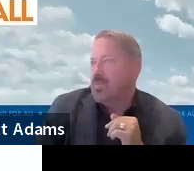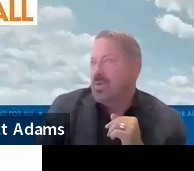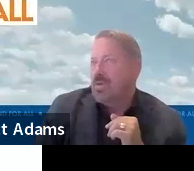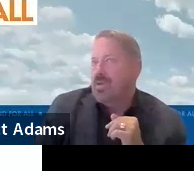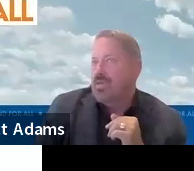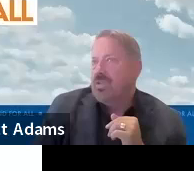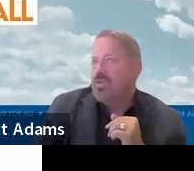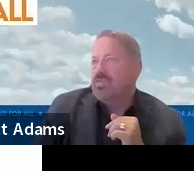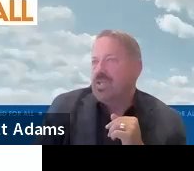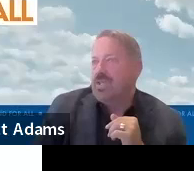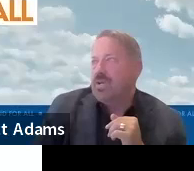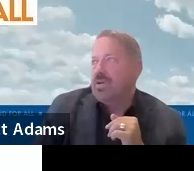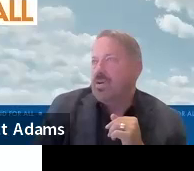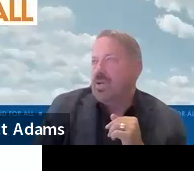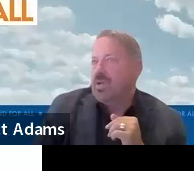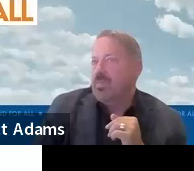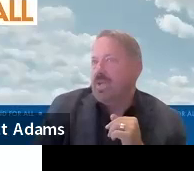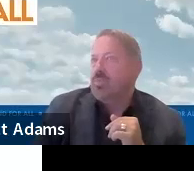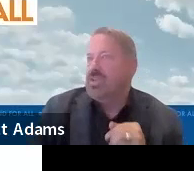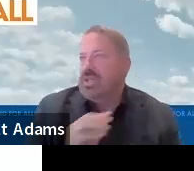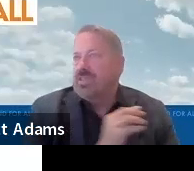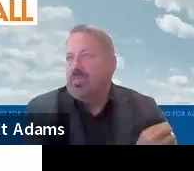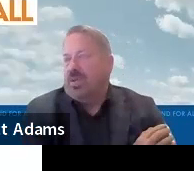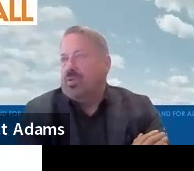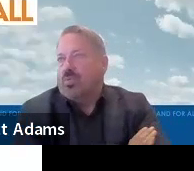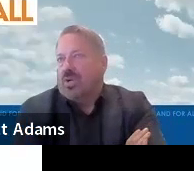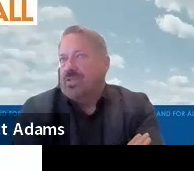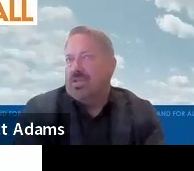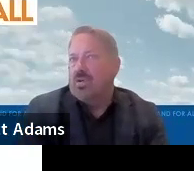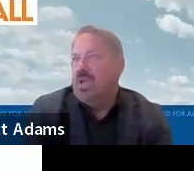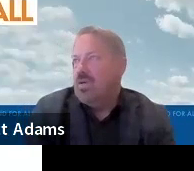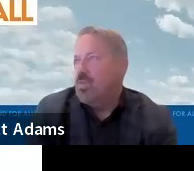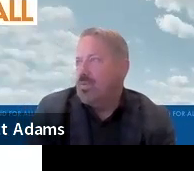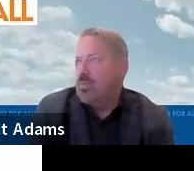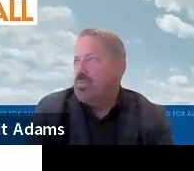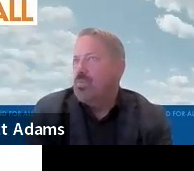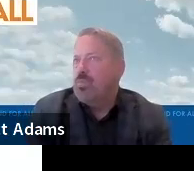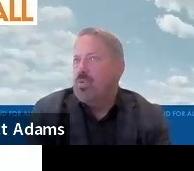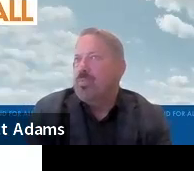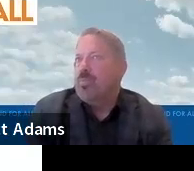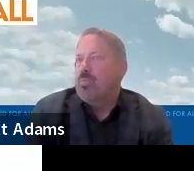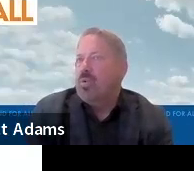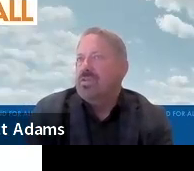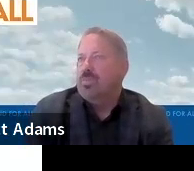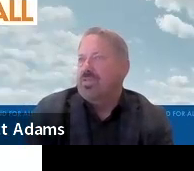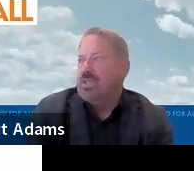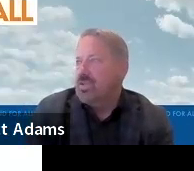good question here and appreciate that people are wanting to know what we were wanted to present to